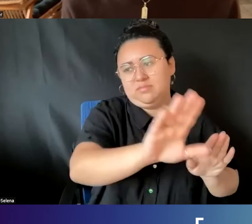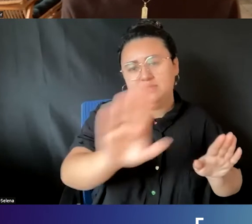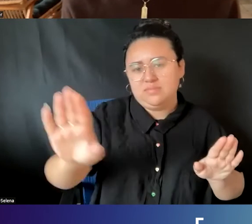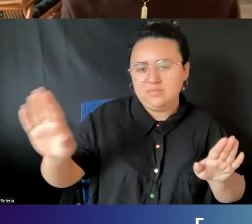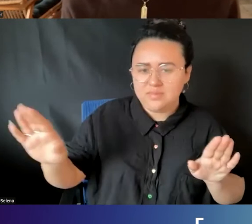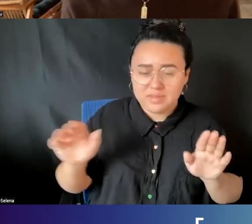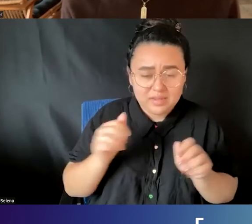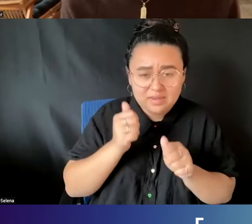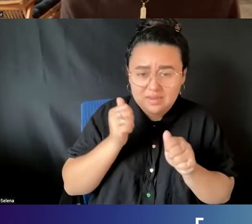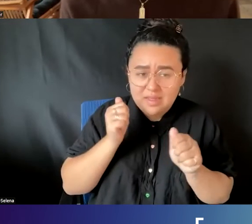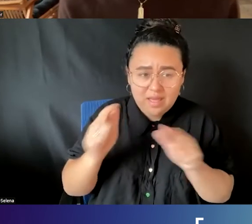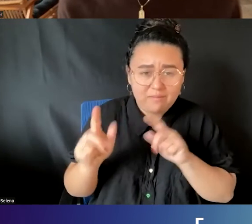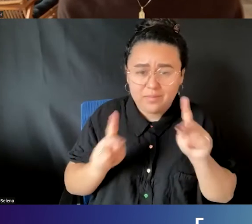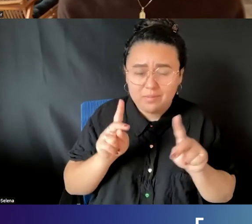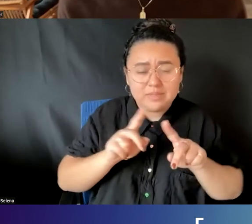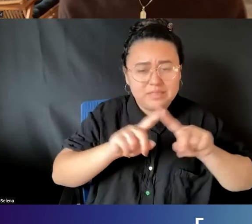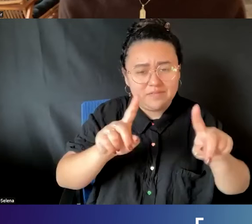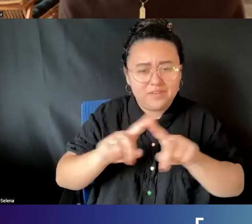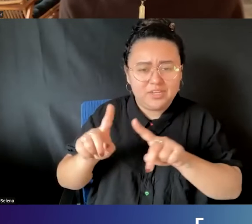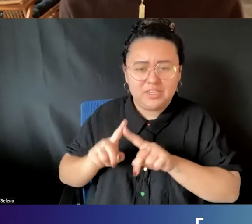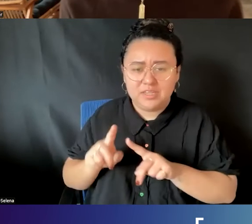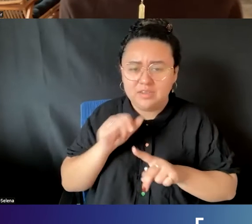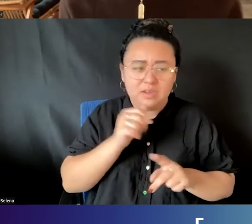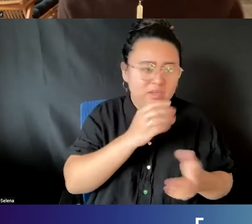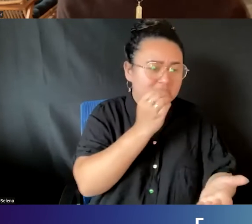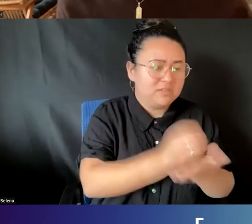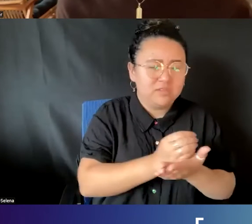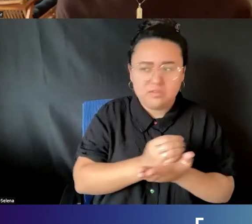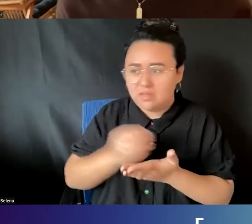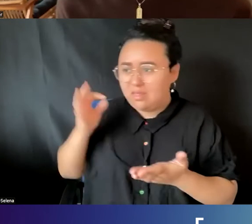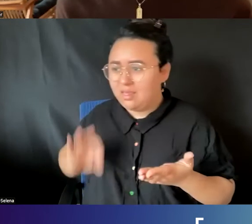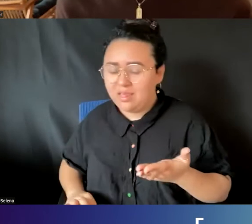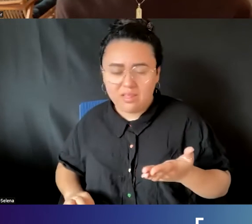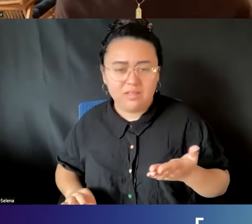and it's not a zero sum game as much as there's the sort of doom and gloom of,